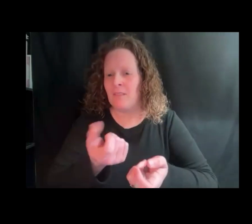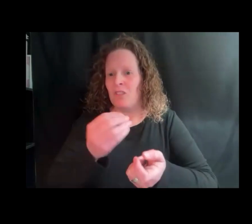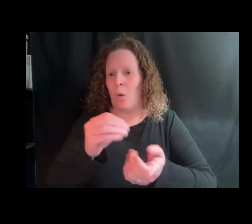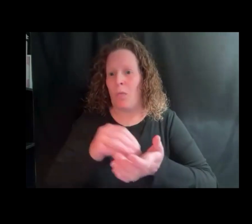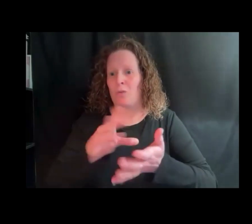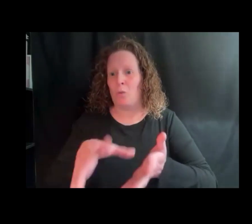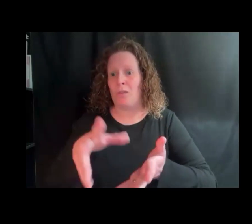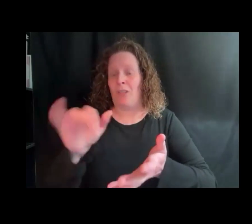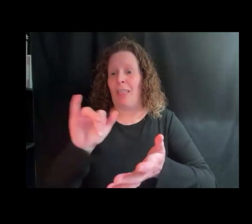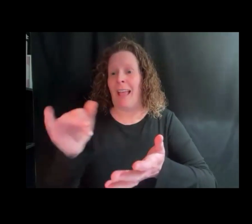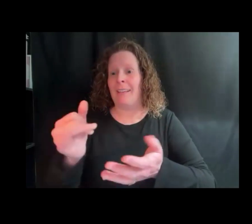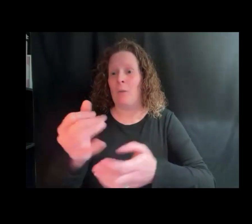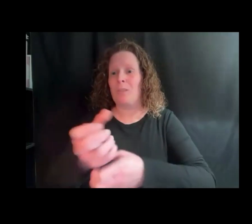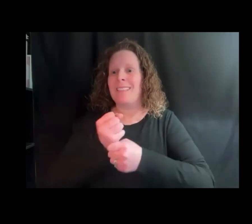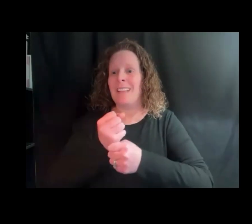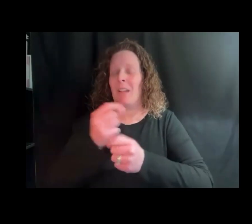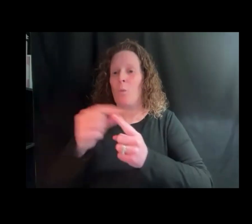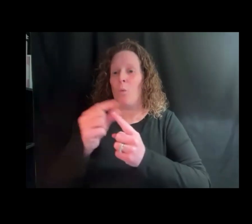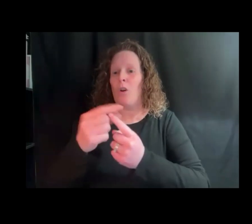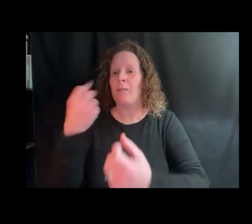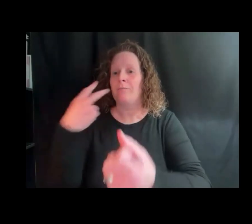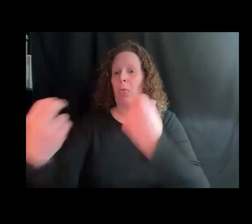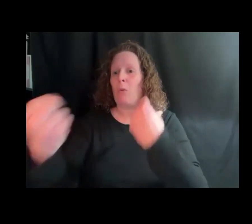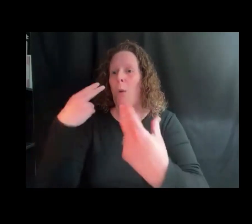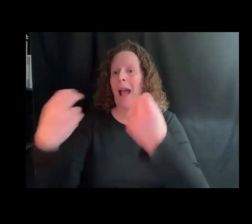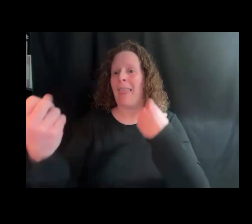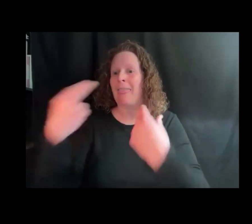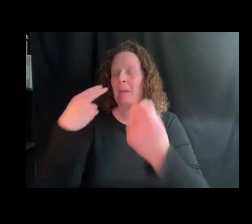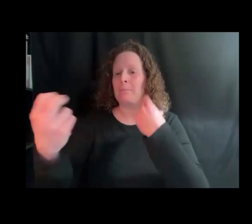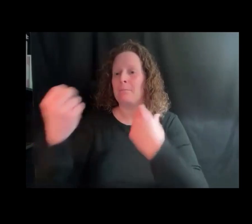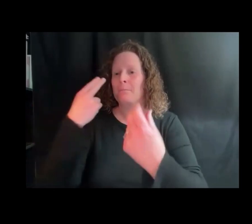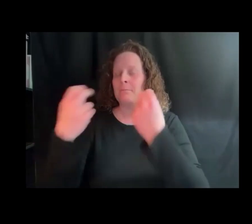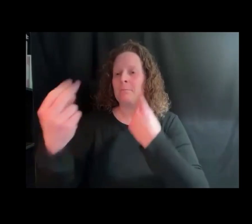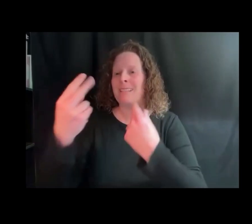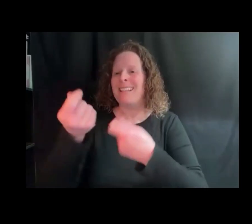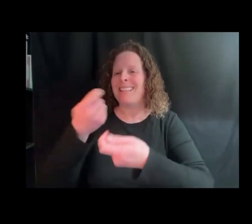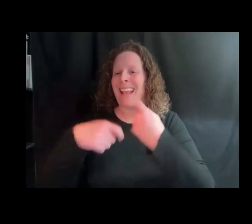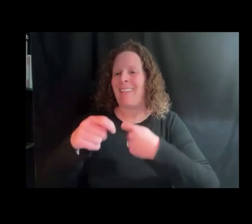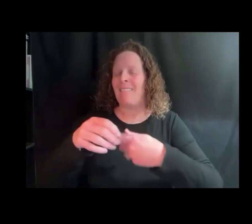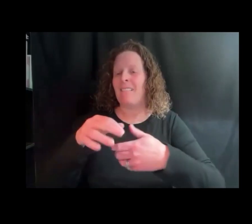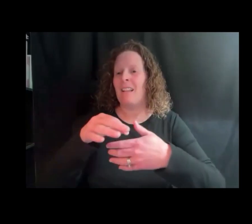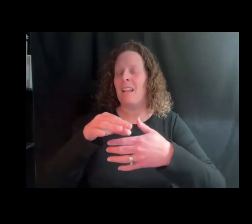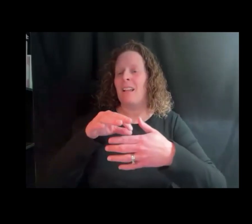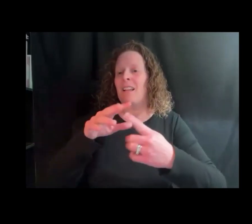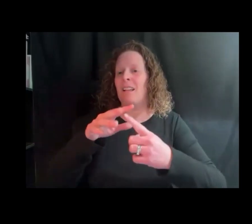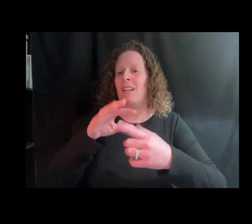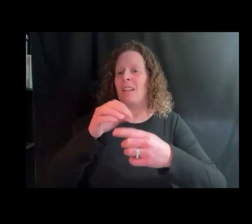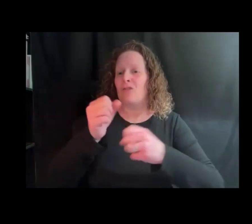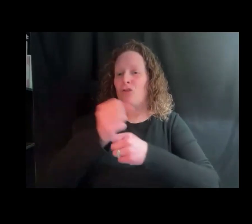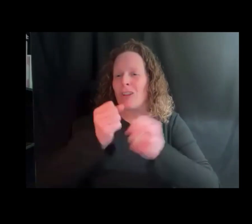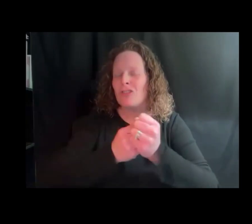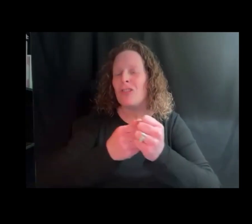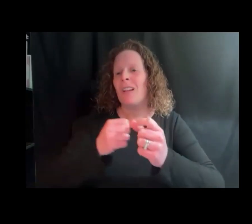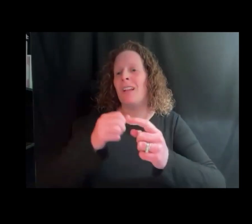The content is incorrect. They don't understand what they're trying to interpret. It's basically the deaf student is watching someone flap